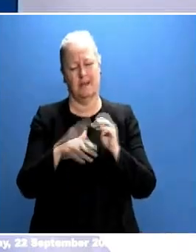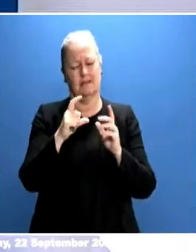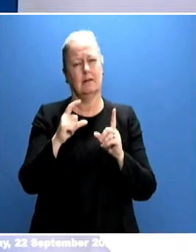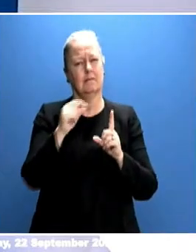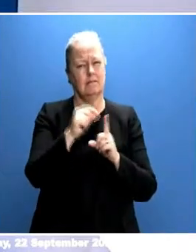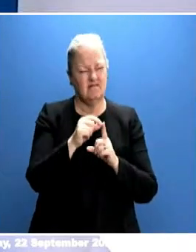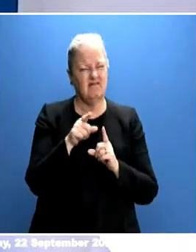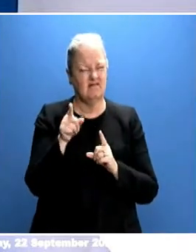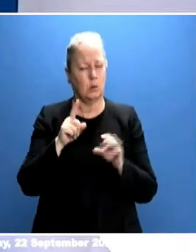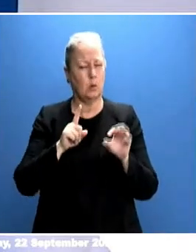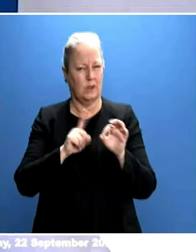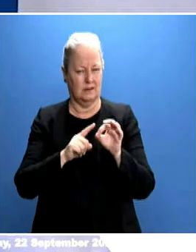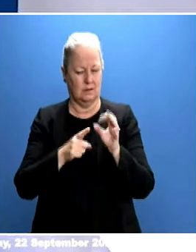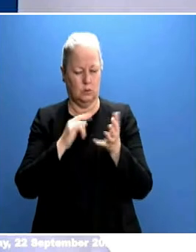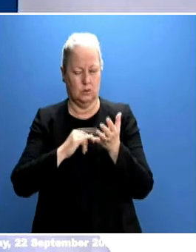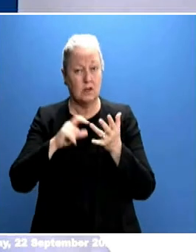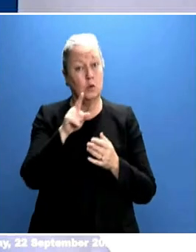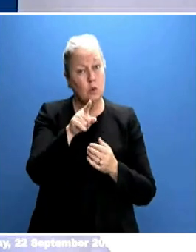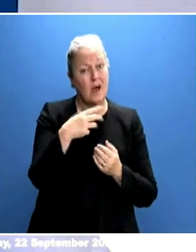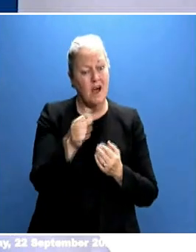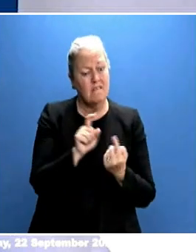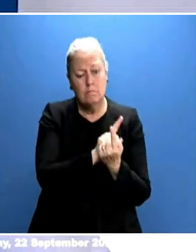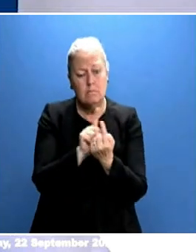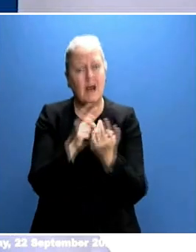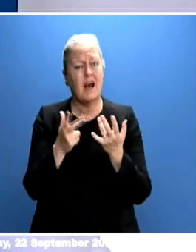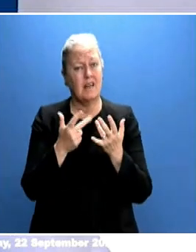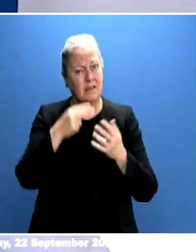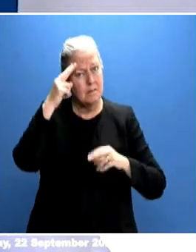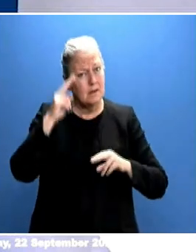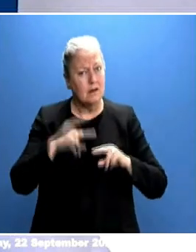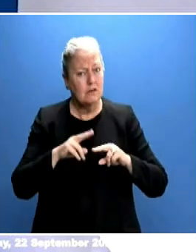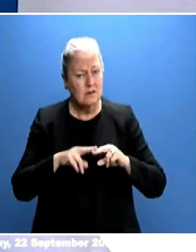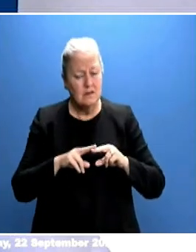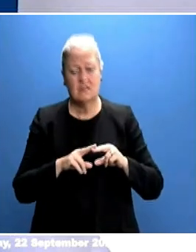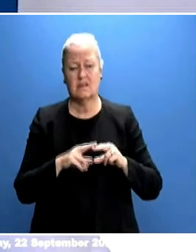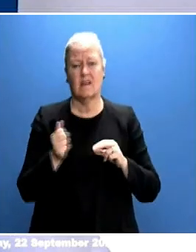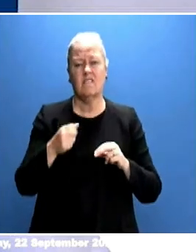here in Queensland. Have you met other parents who have older children with cerebral palsy,